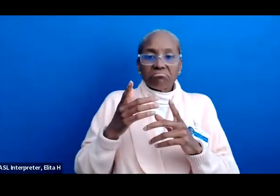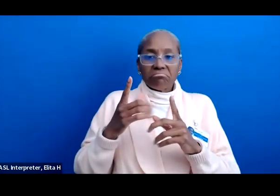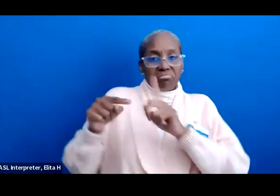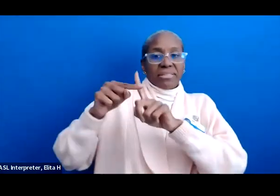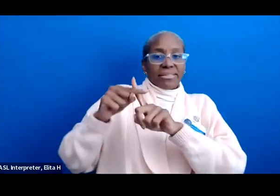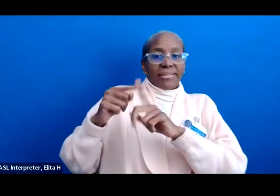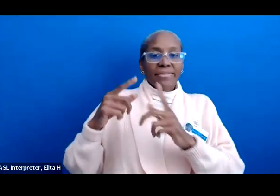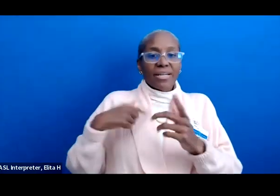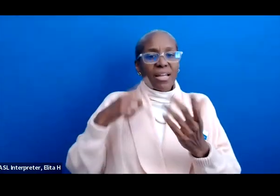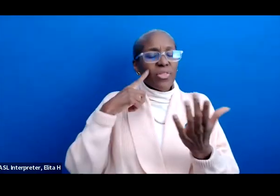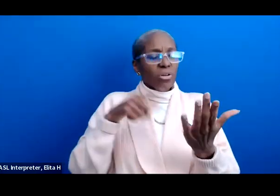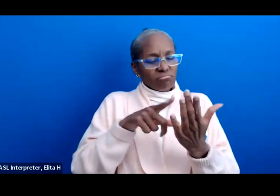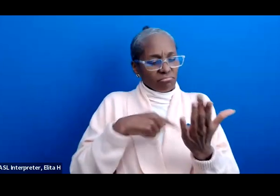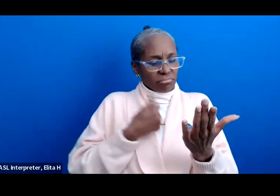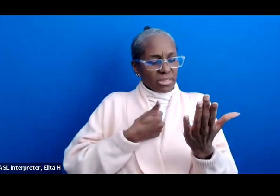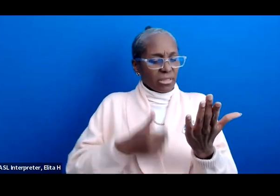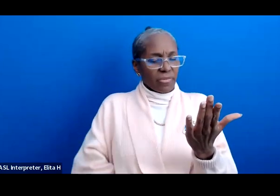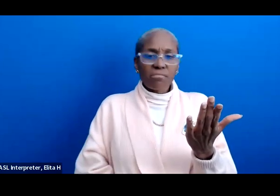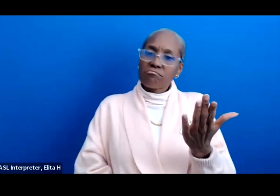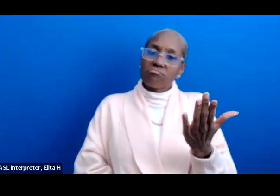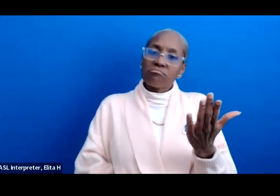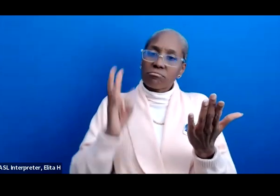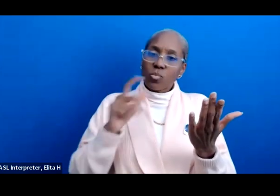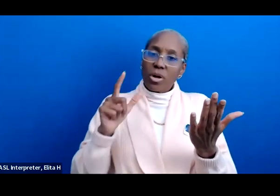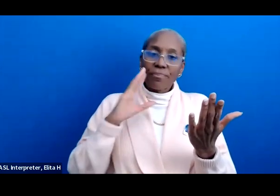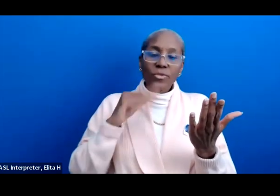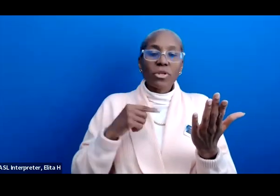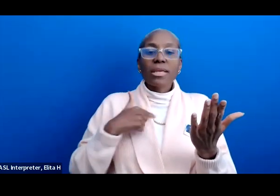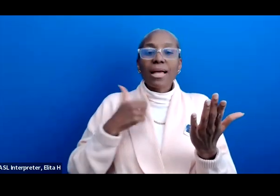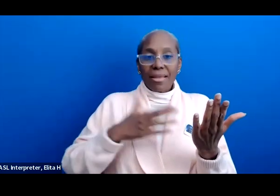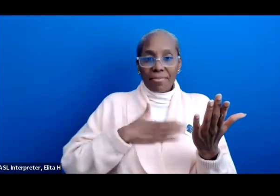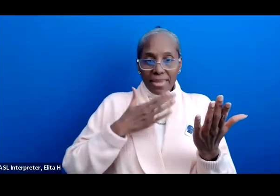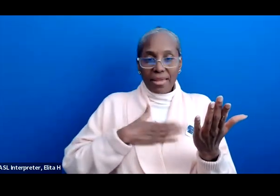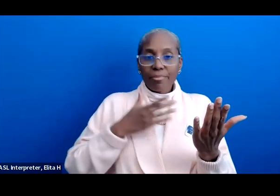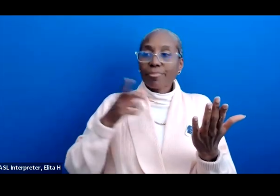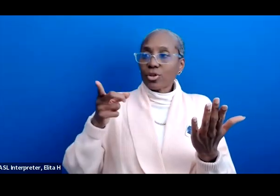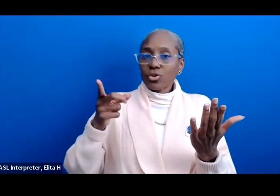I thought to myself, well I'm, I'm very happy that you're all for right, it was